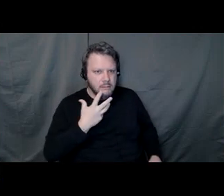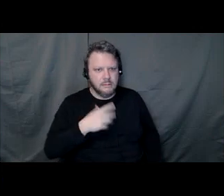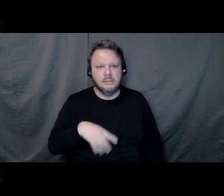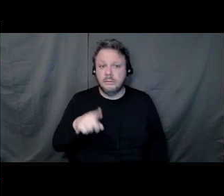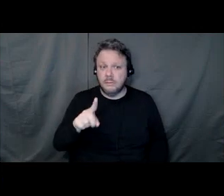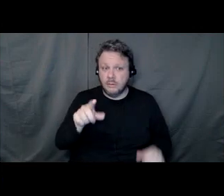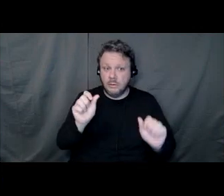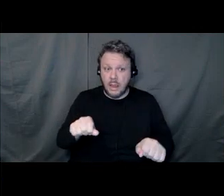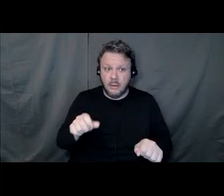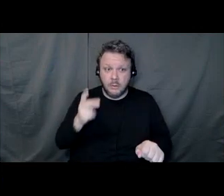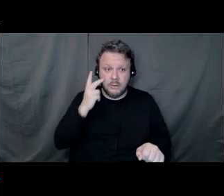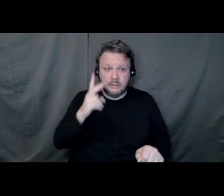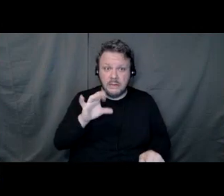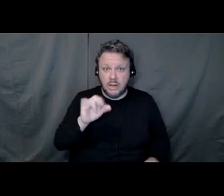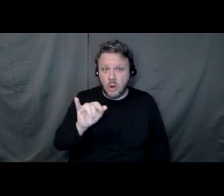So you are able to see Farley now? Umm.